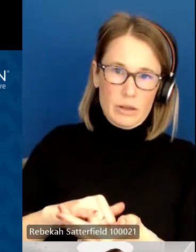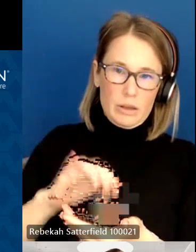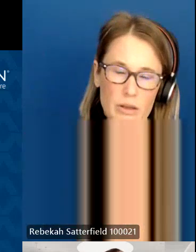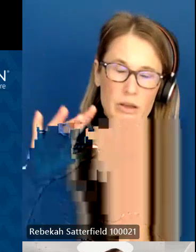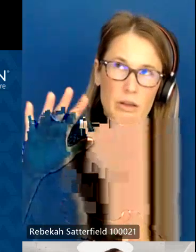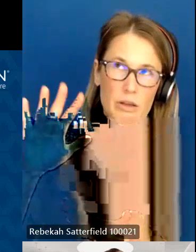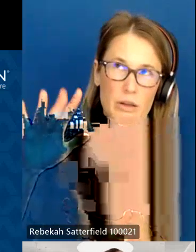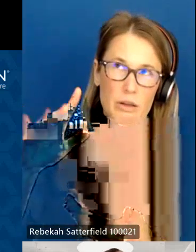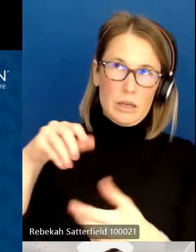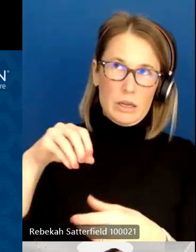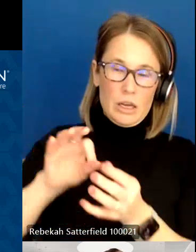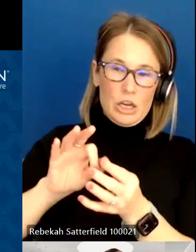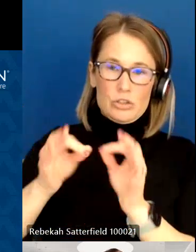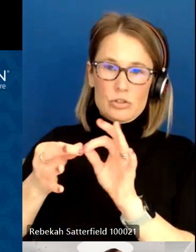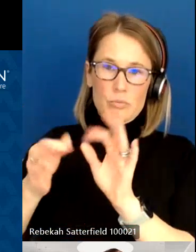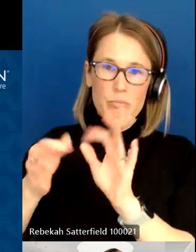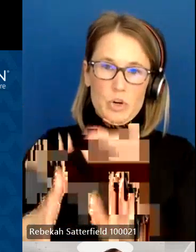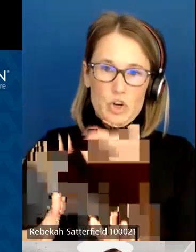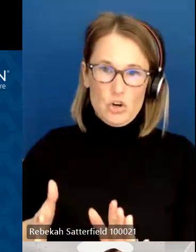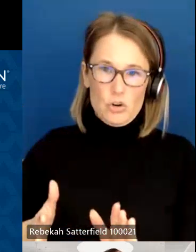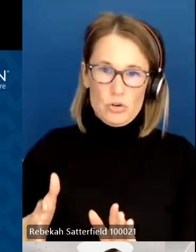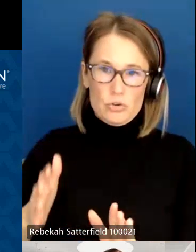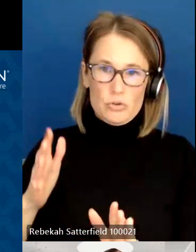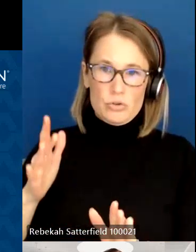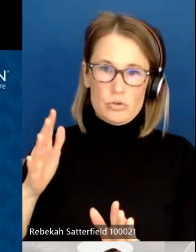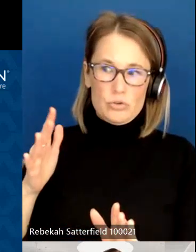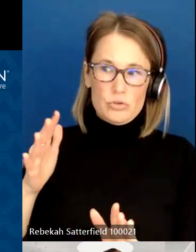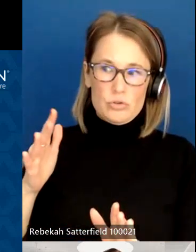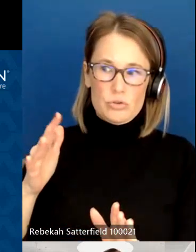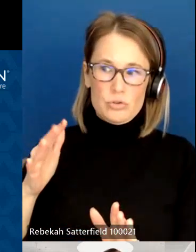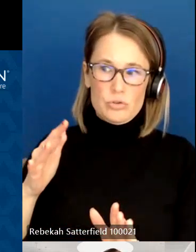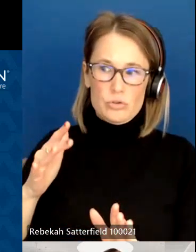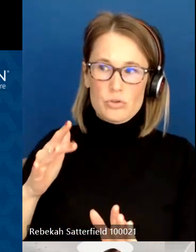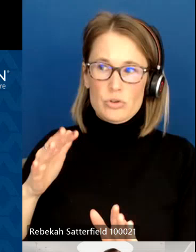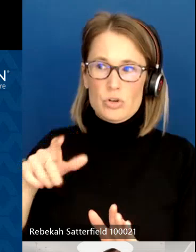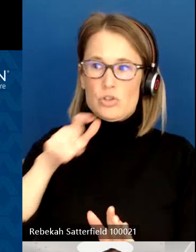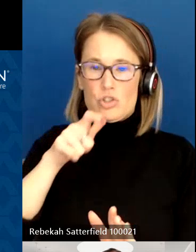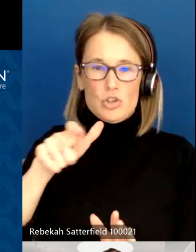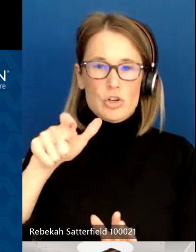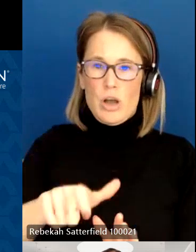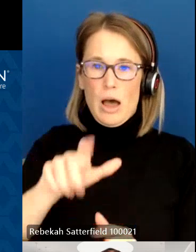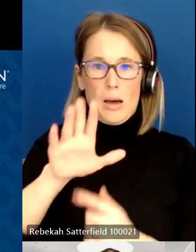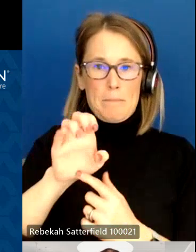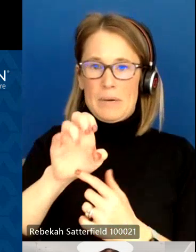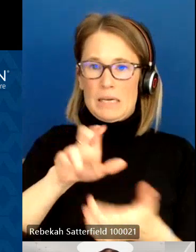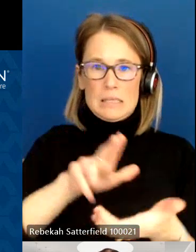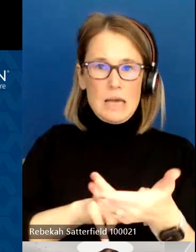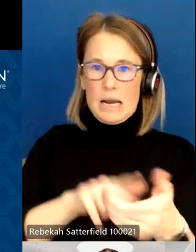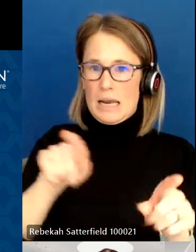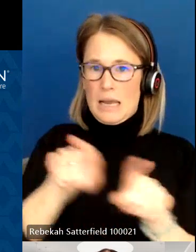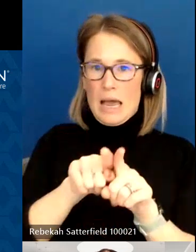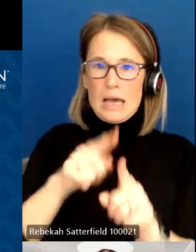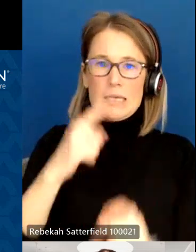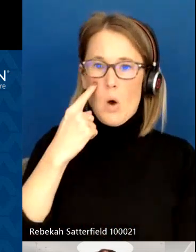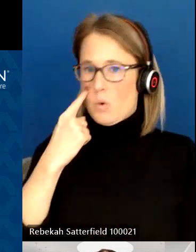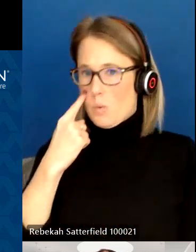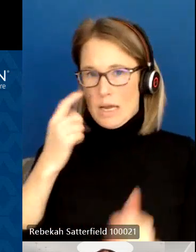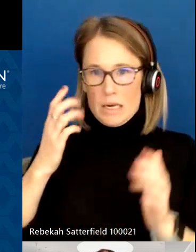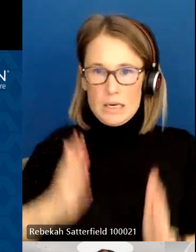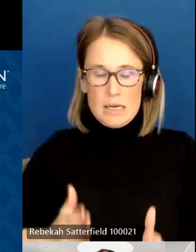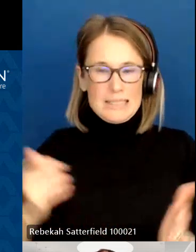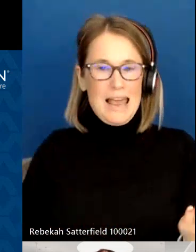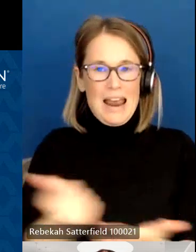interpreters should not be signing as a witness anything except for healthcare proxy which anyone